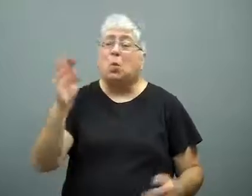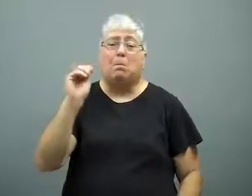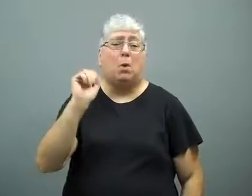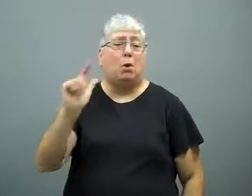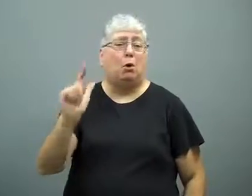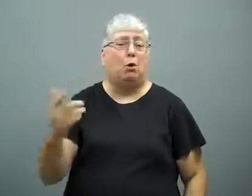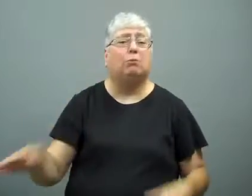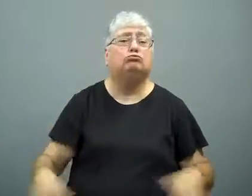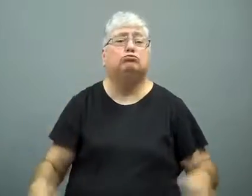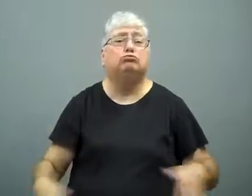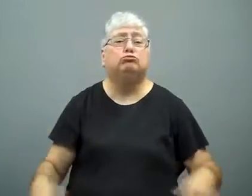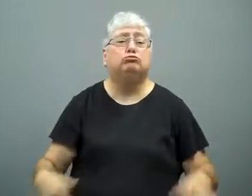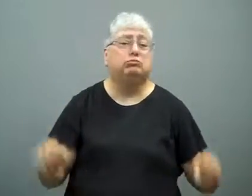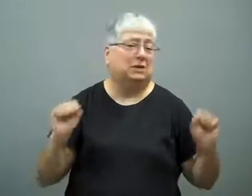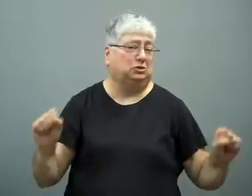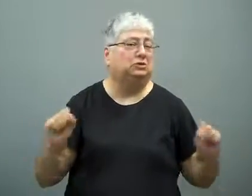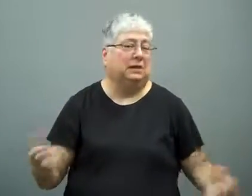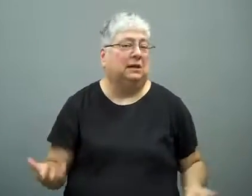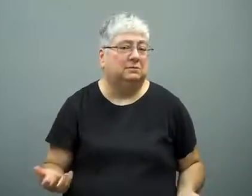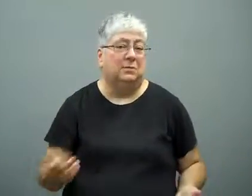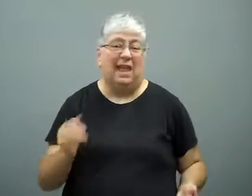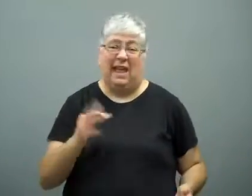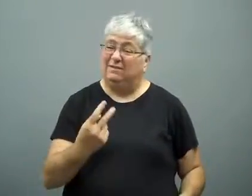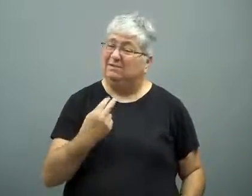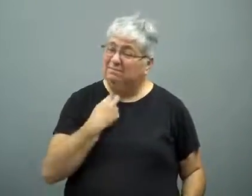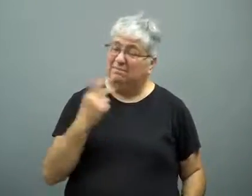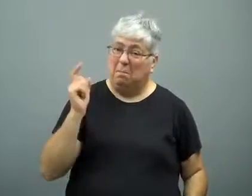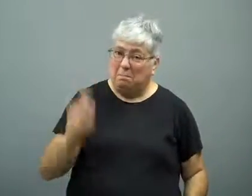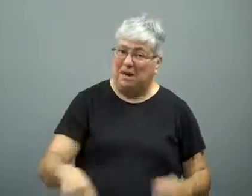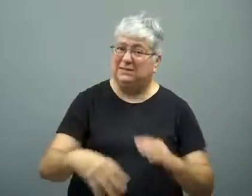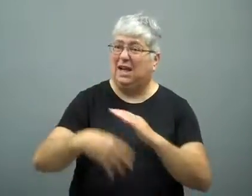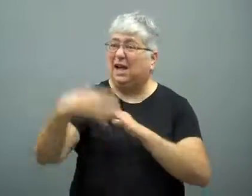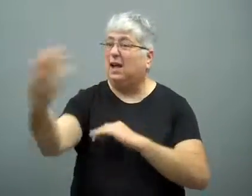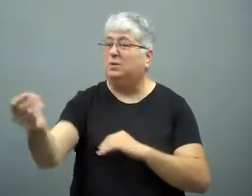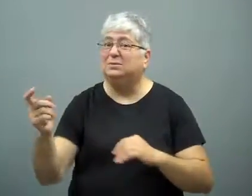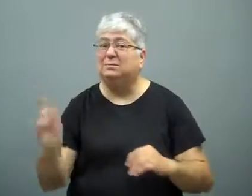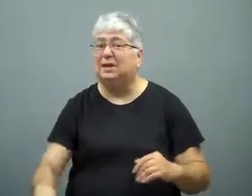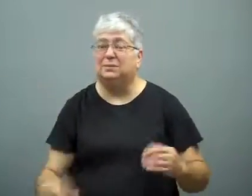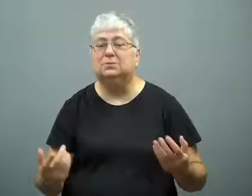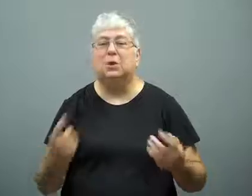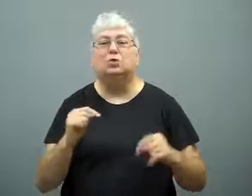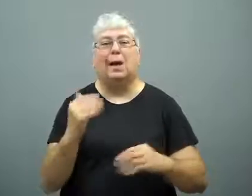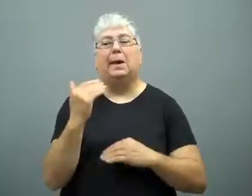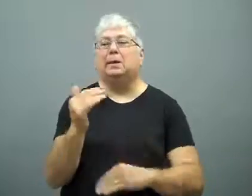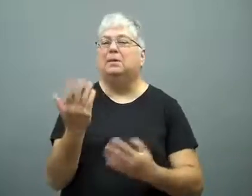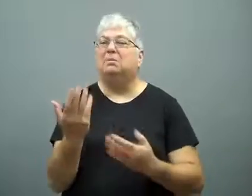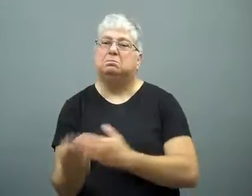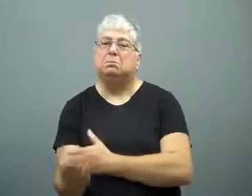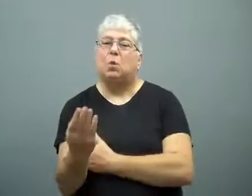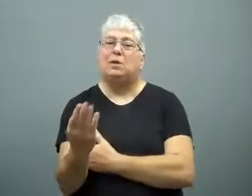Walking at the mall for exercise is good.